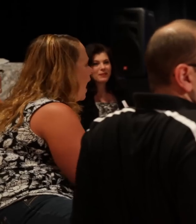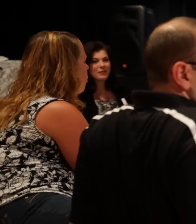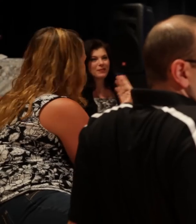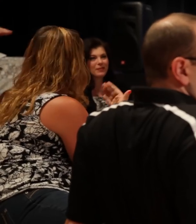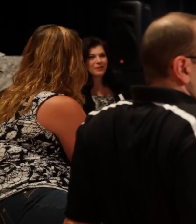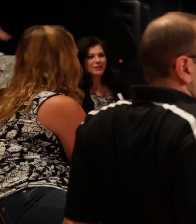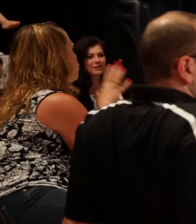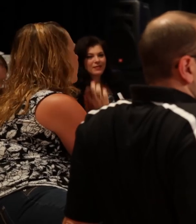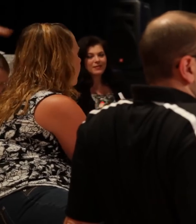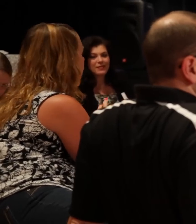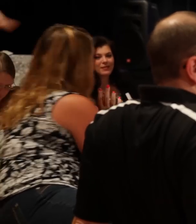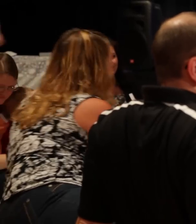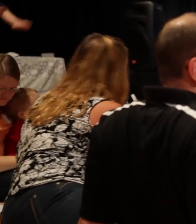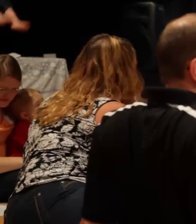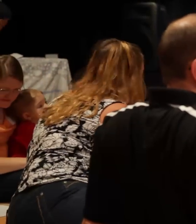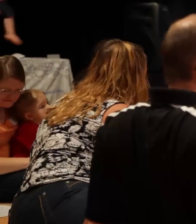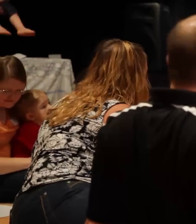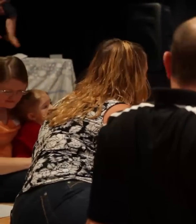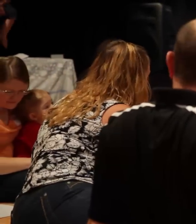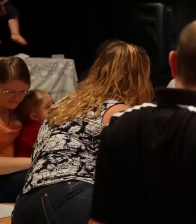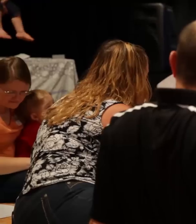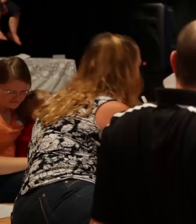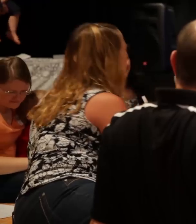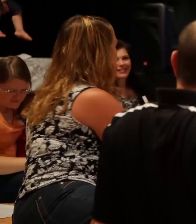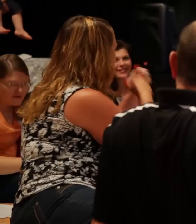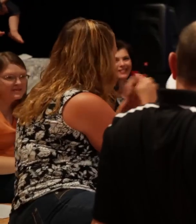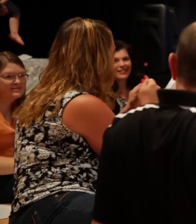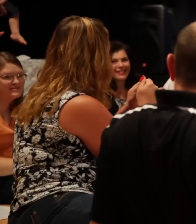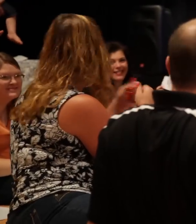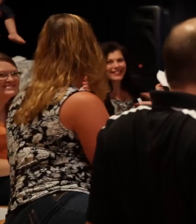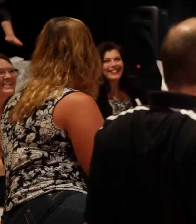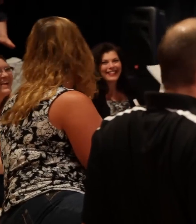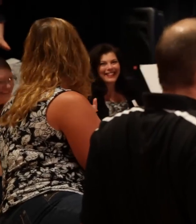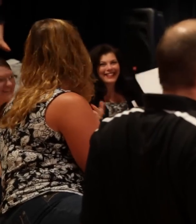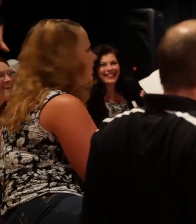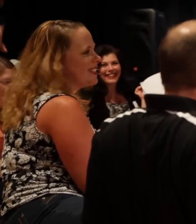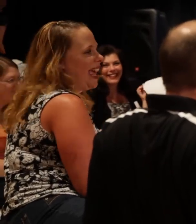And now when she's frustrated I say Bridget you have to use your words -- and she starts signing.